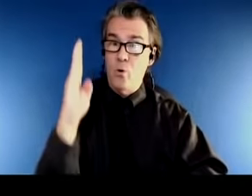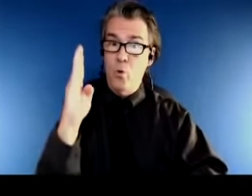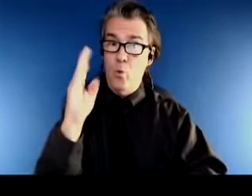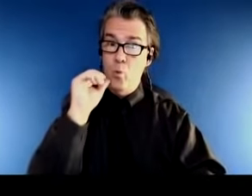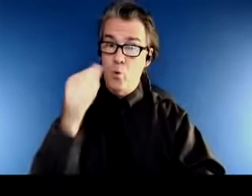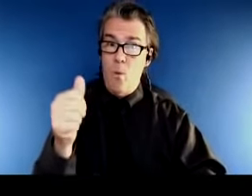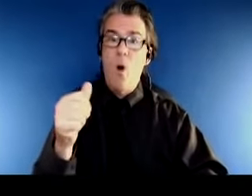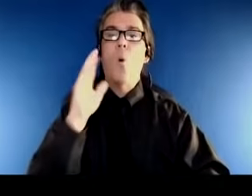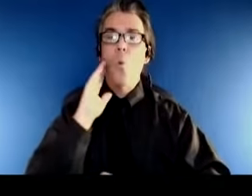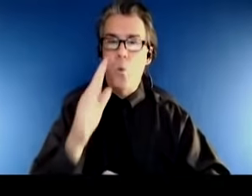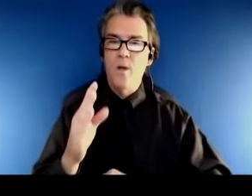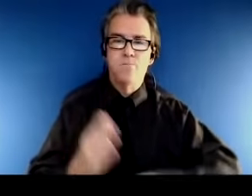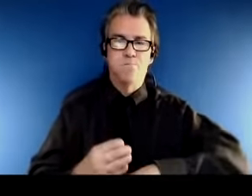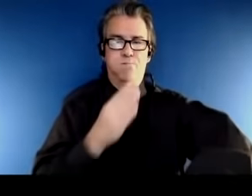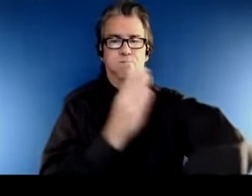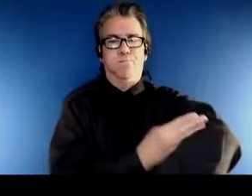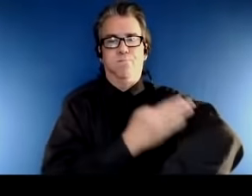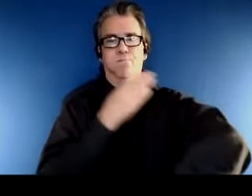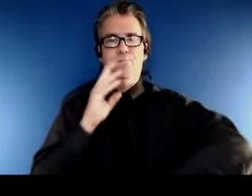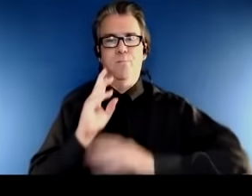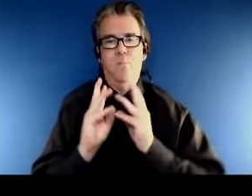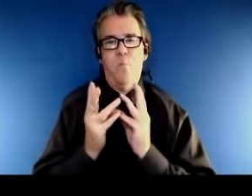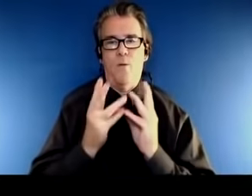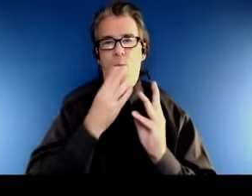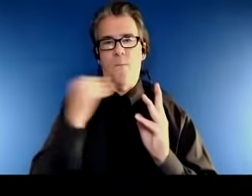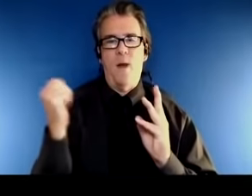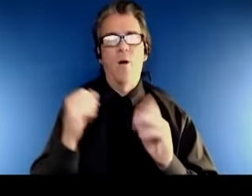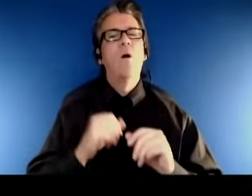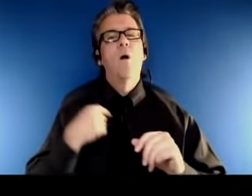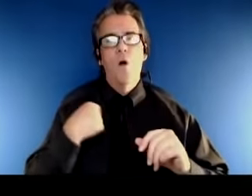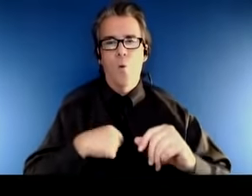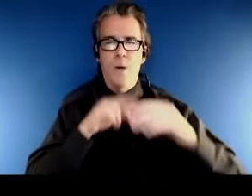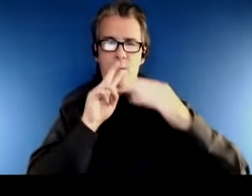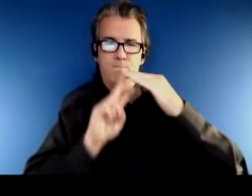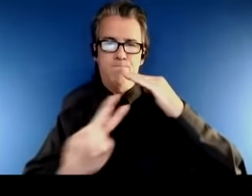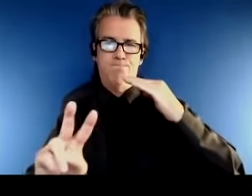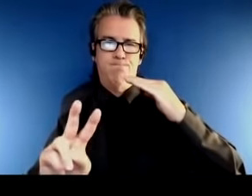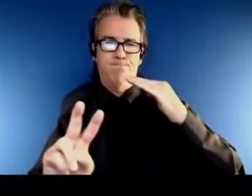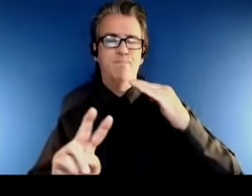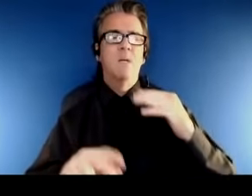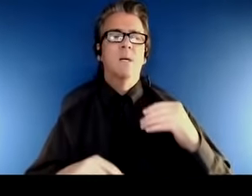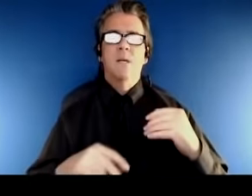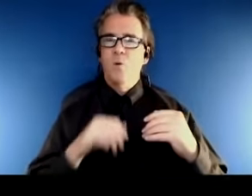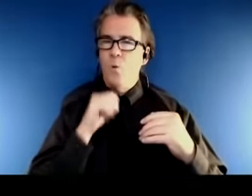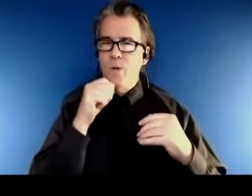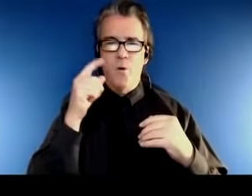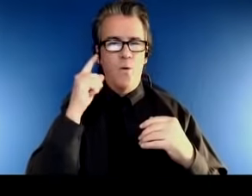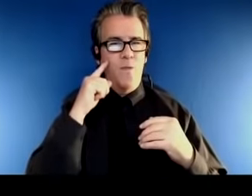weather program. This year, it's a two-kilometer resolution,